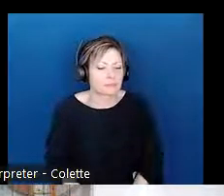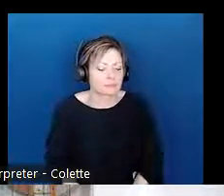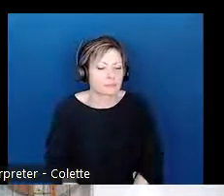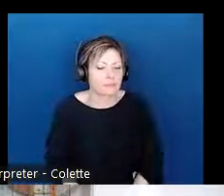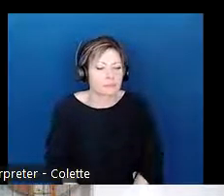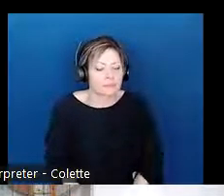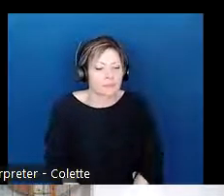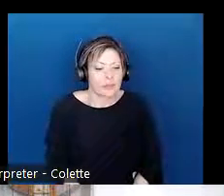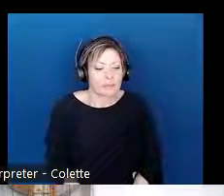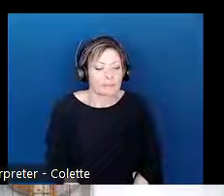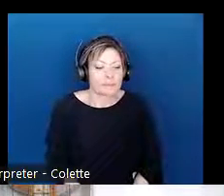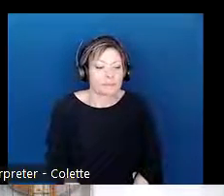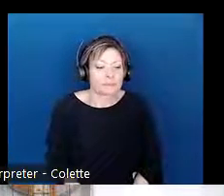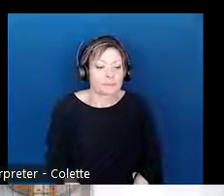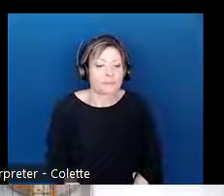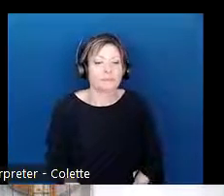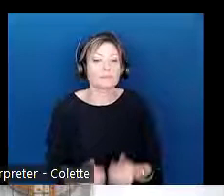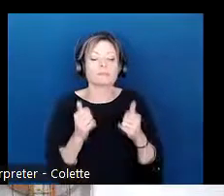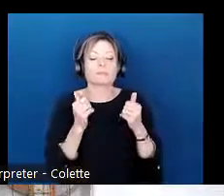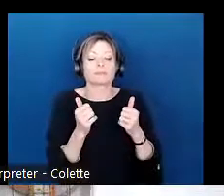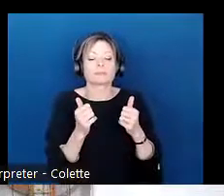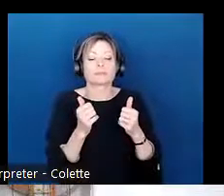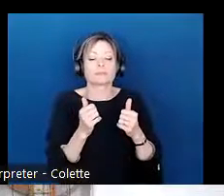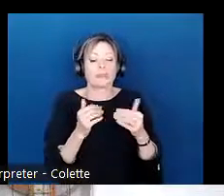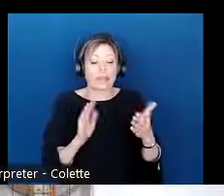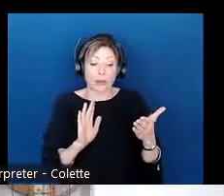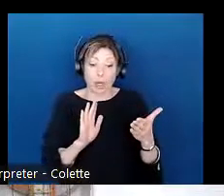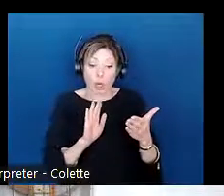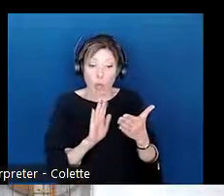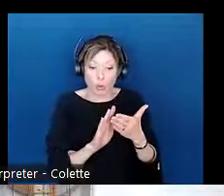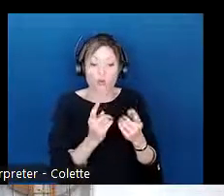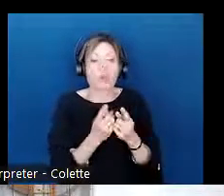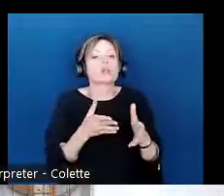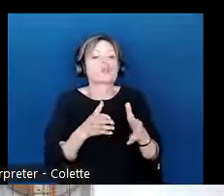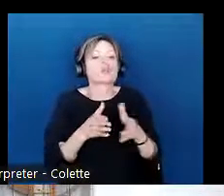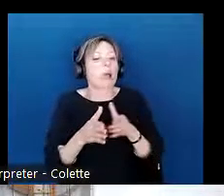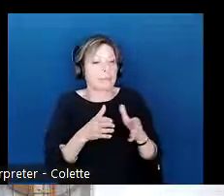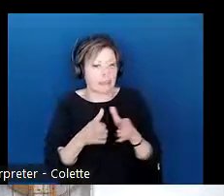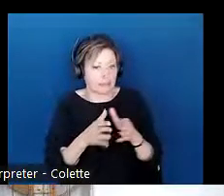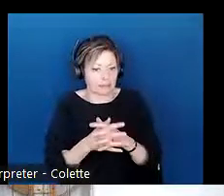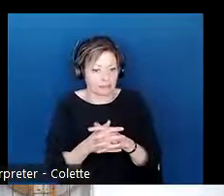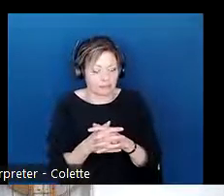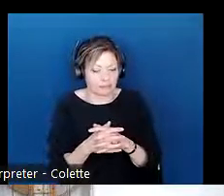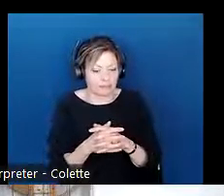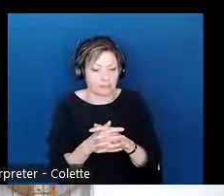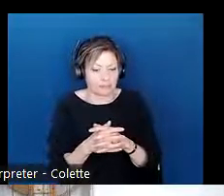okay and now we're approaching a ceramic piece this um student was really ambitious